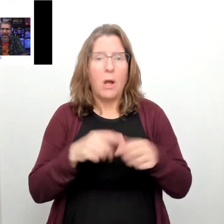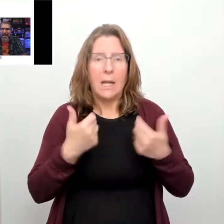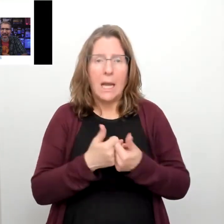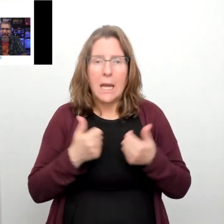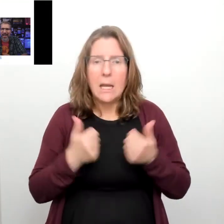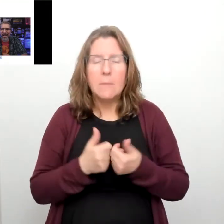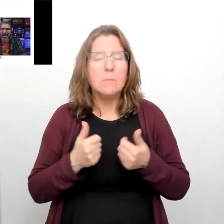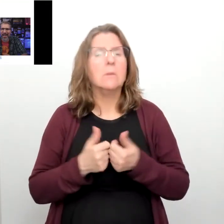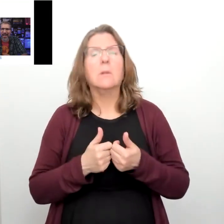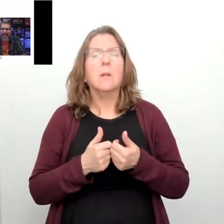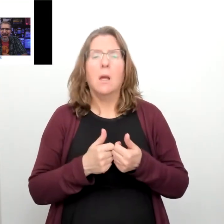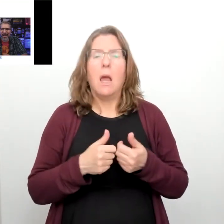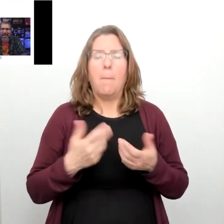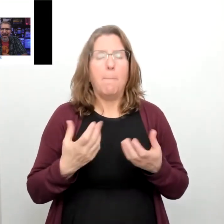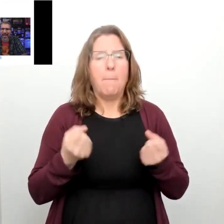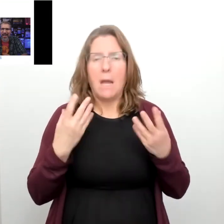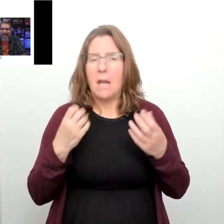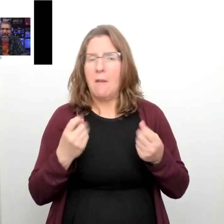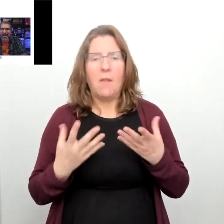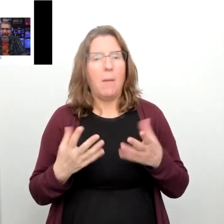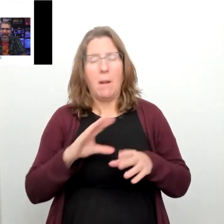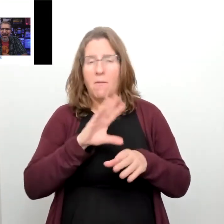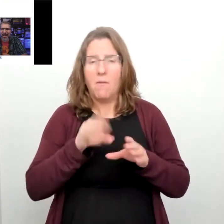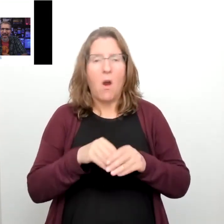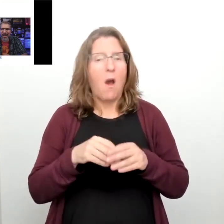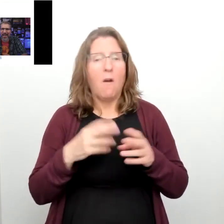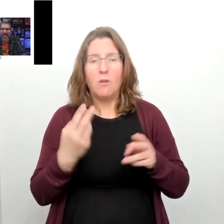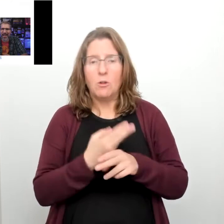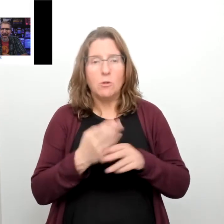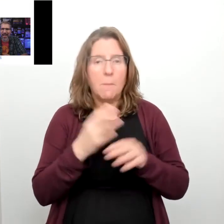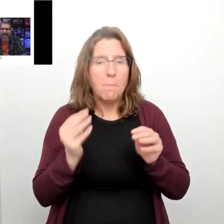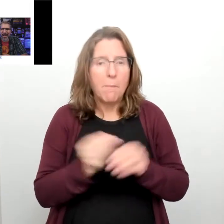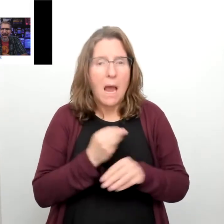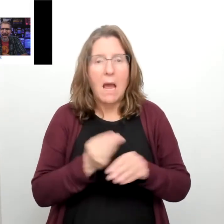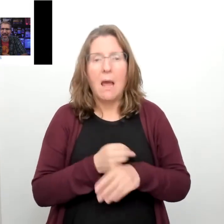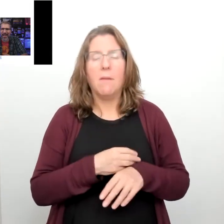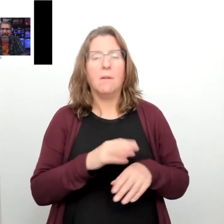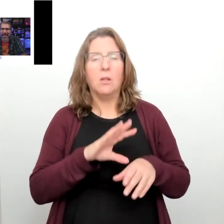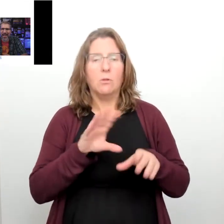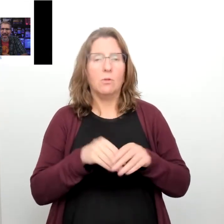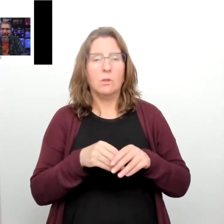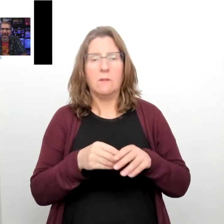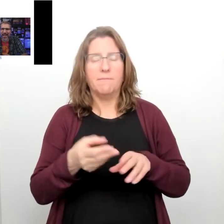Students can create their own board games. They can be used to demonstrate math concepts.